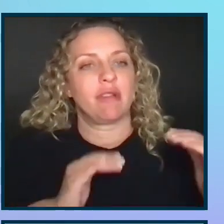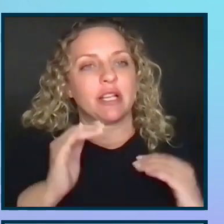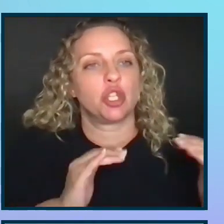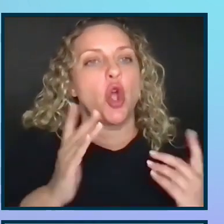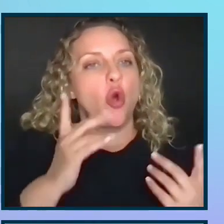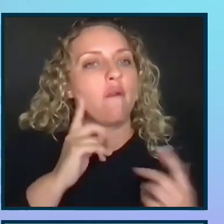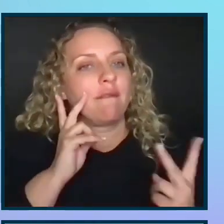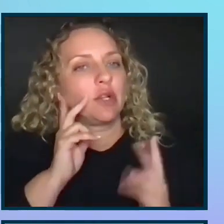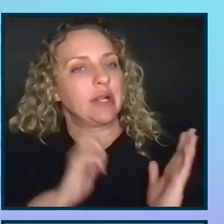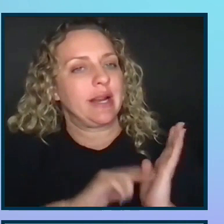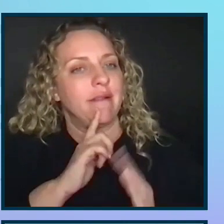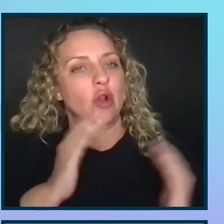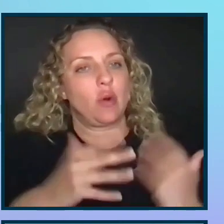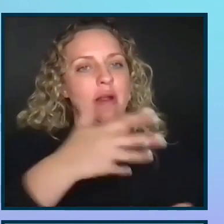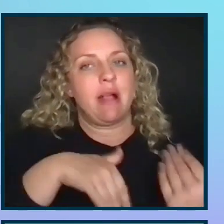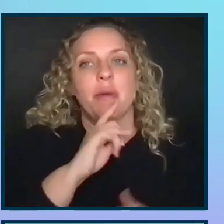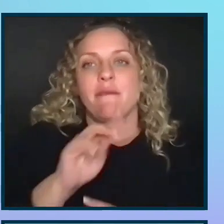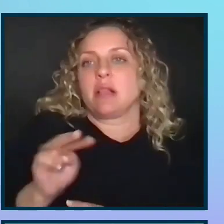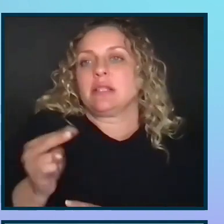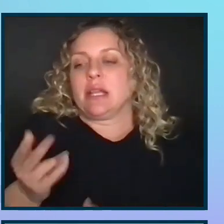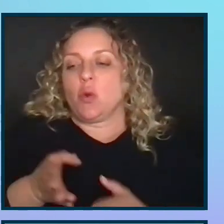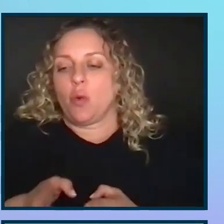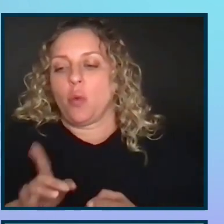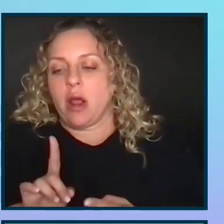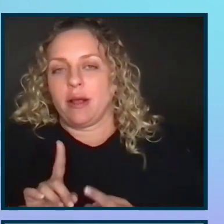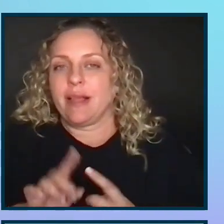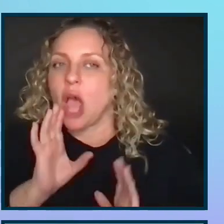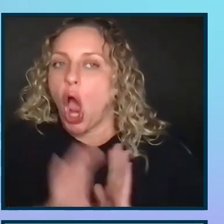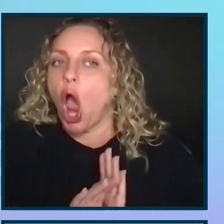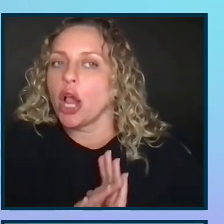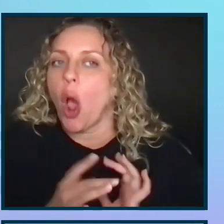For us, that means we have some secondary way that's usually icon based to help indicate